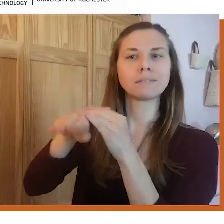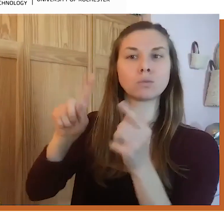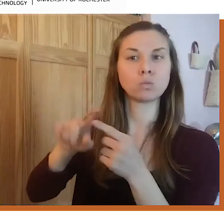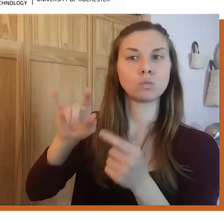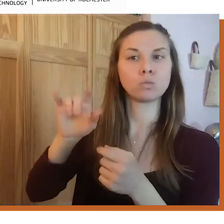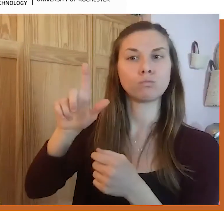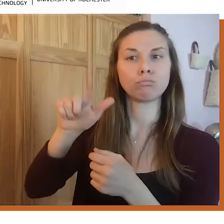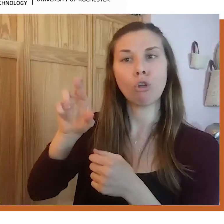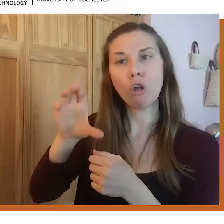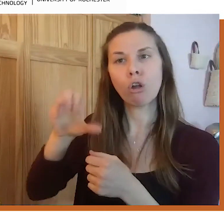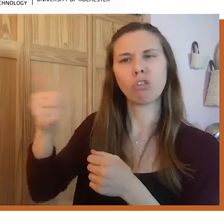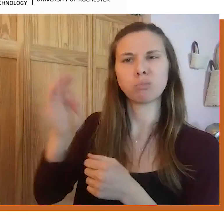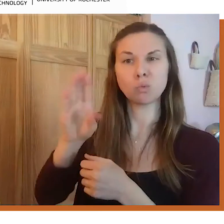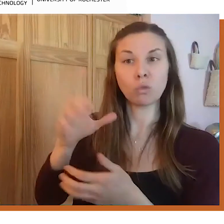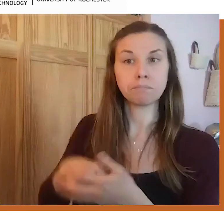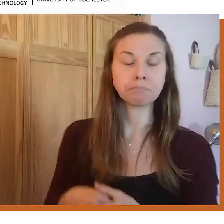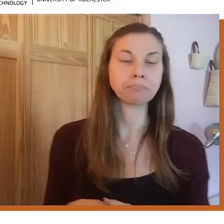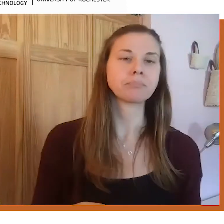and what knowledge they had about different methods.